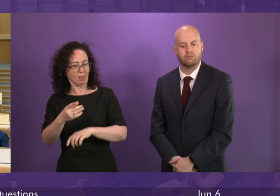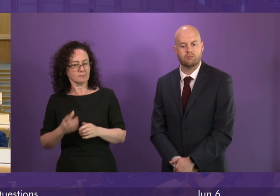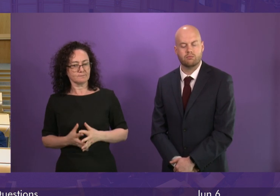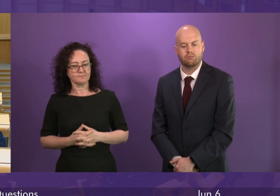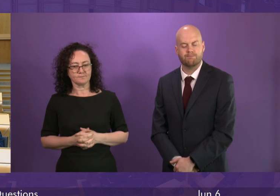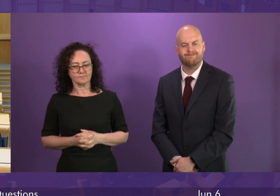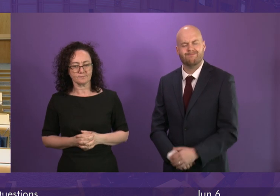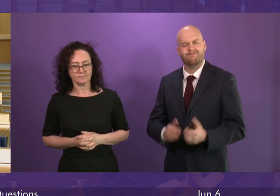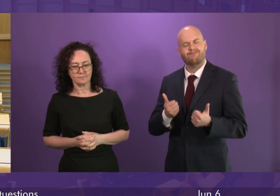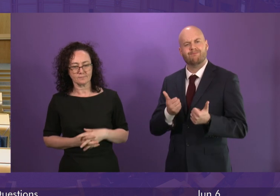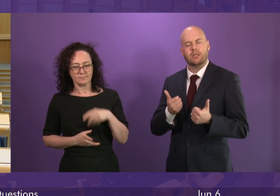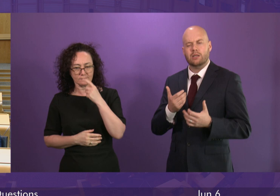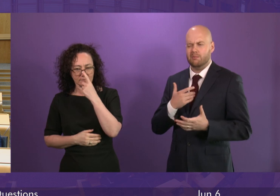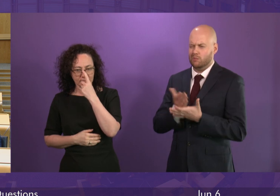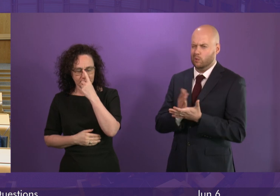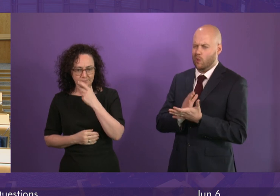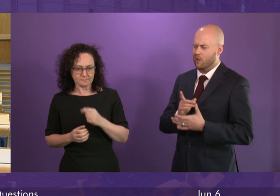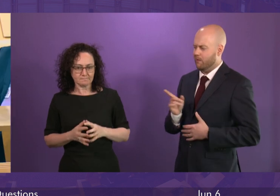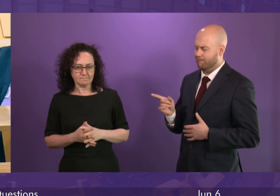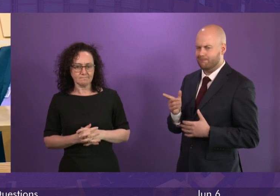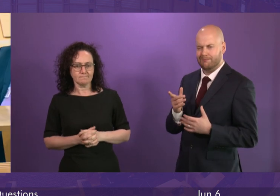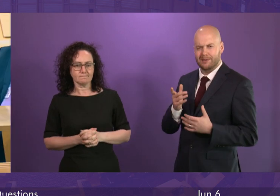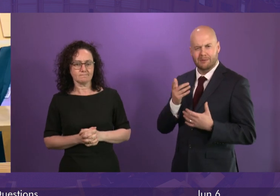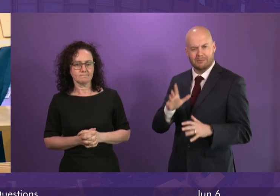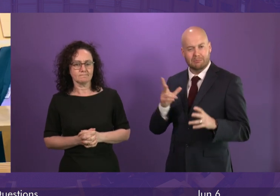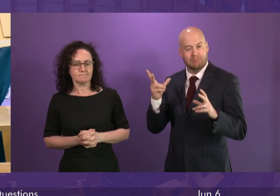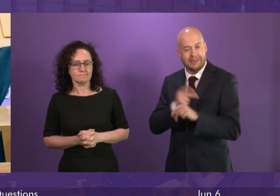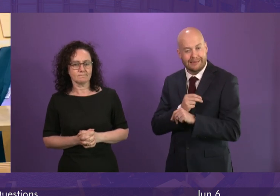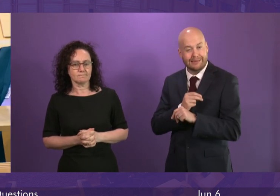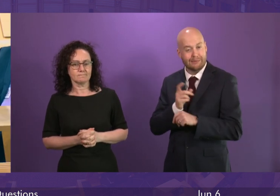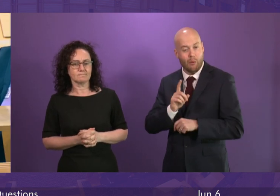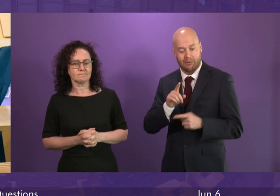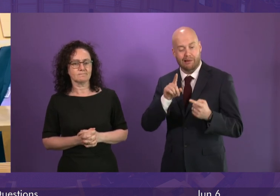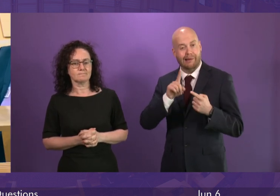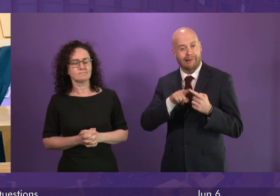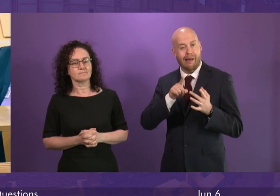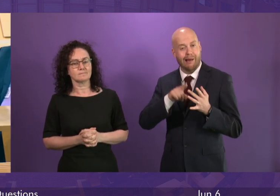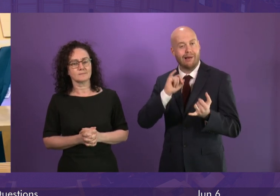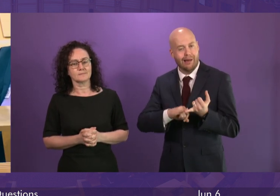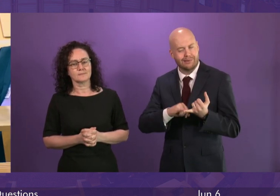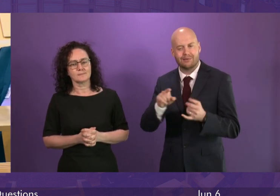how the education secretary could have missed the largest teaching union, the Educational Institute of Scotland, saying that there has been an “explosion” in the number of combined